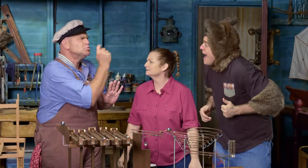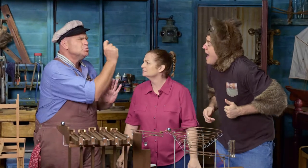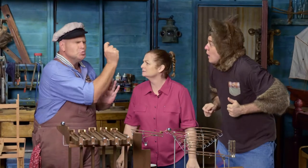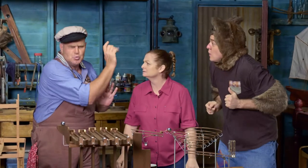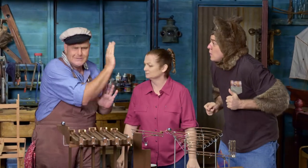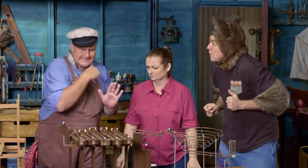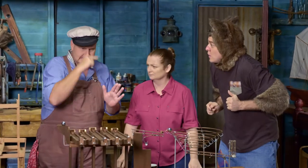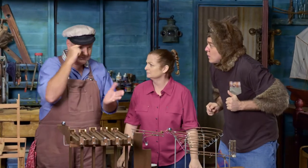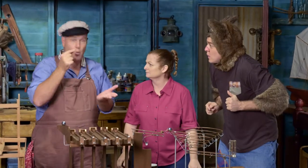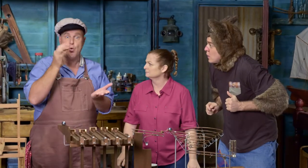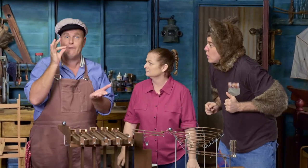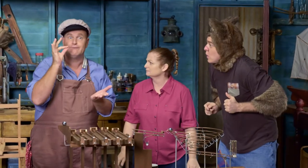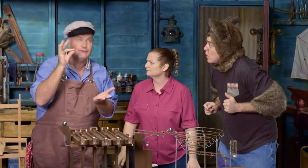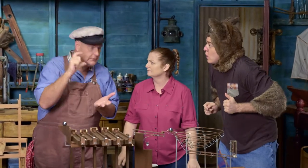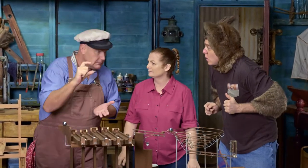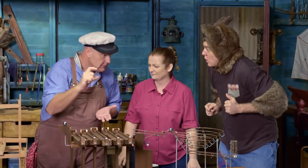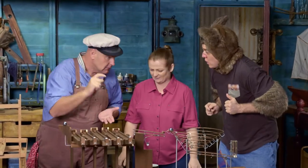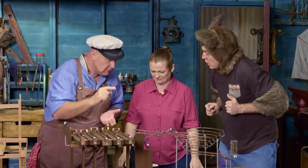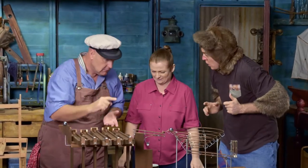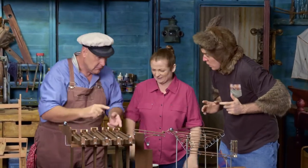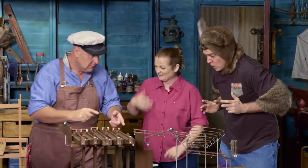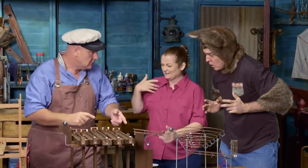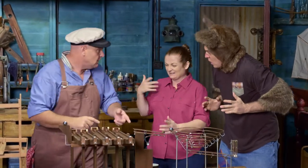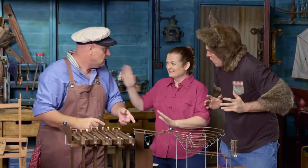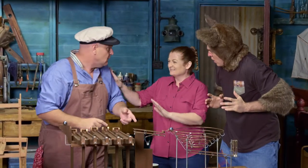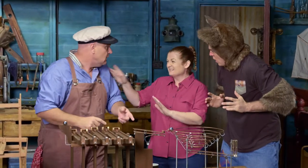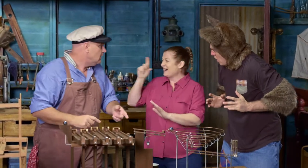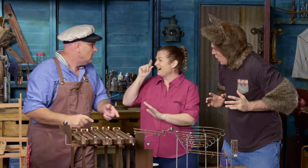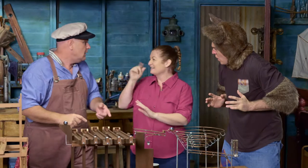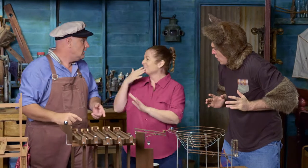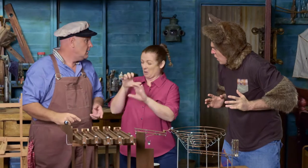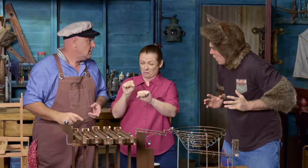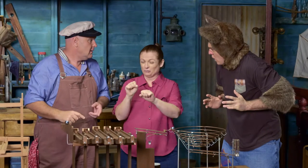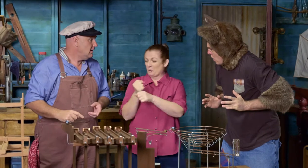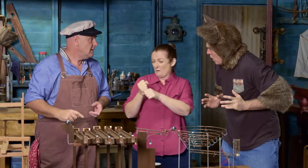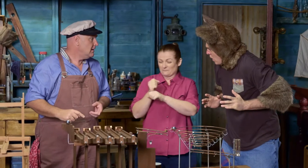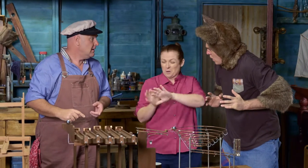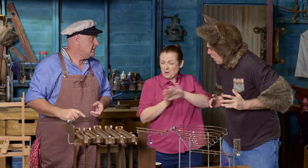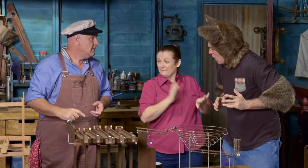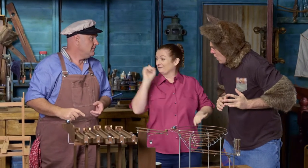Hm, just a moment, Possum. Where is my coffee? Oh, surely your coffee can wait, Skip.